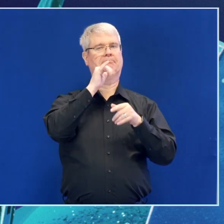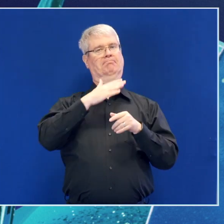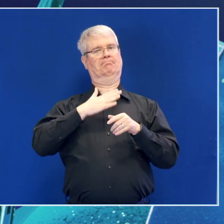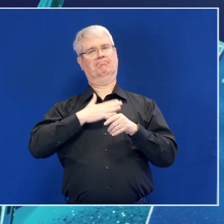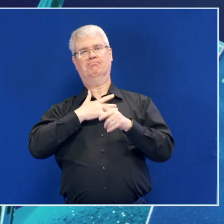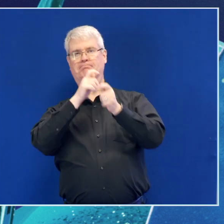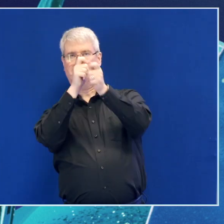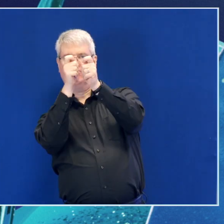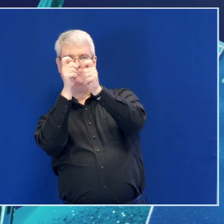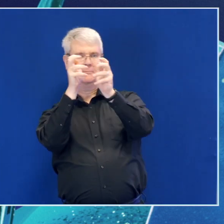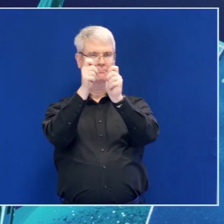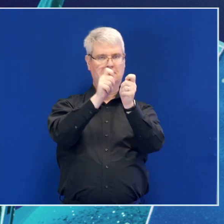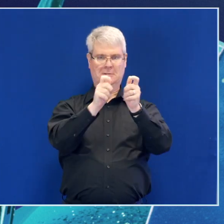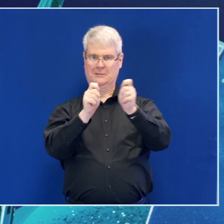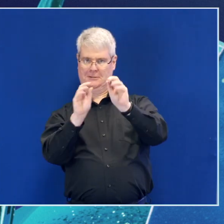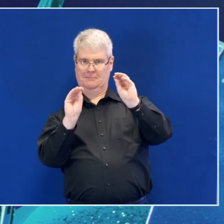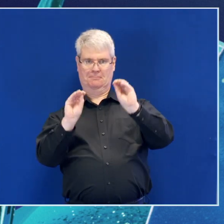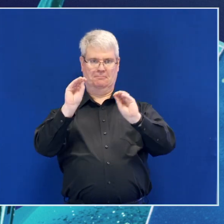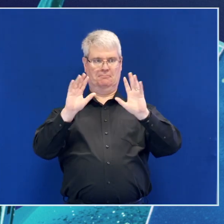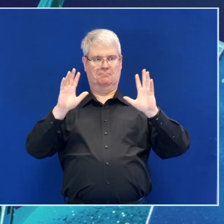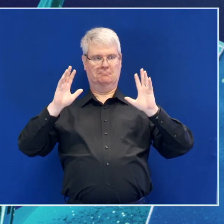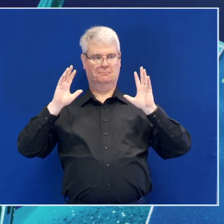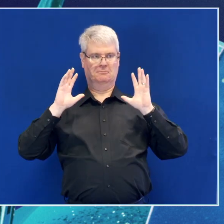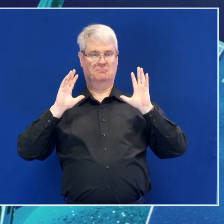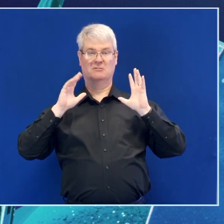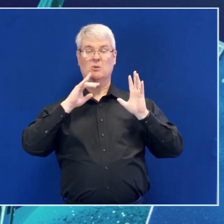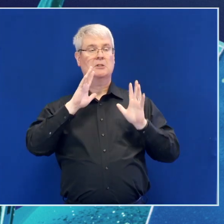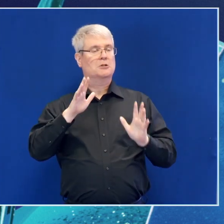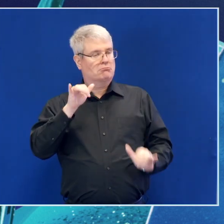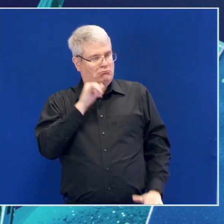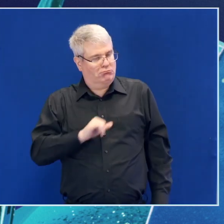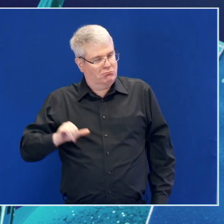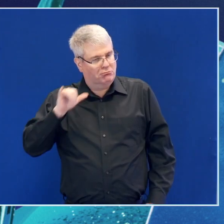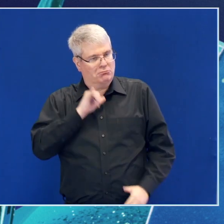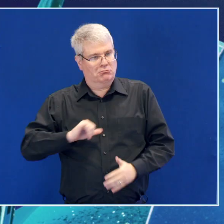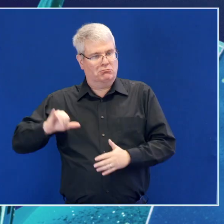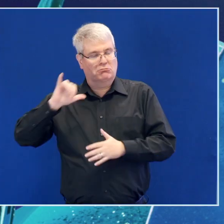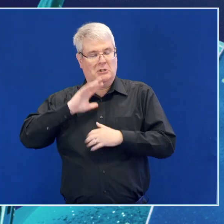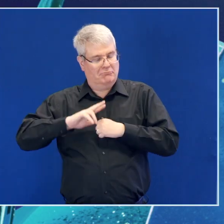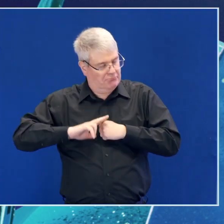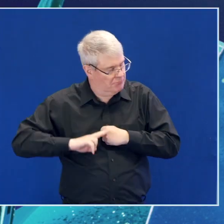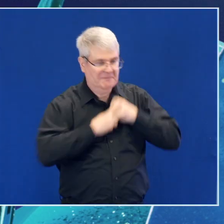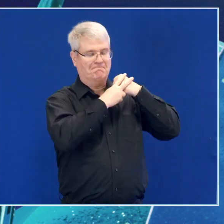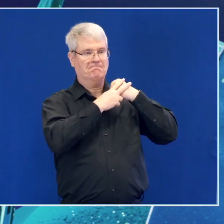This is an incredible time saver, and it's completely removed the anxiety that I used